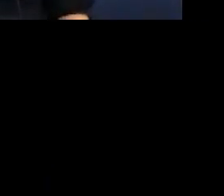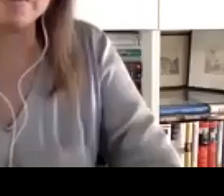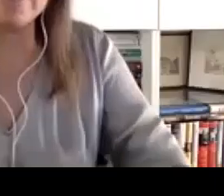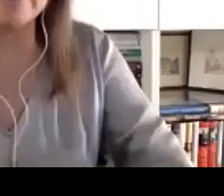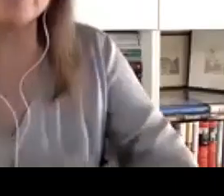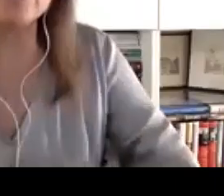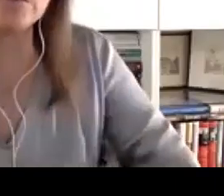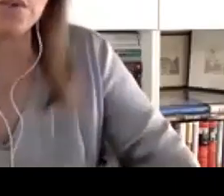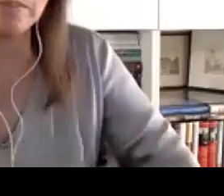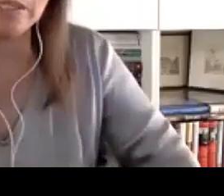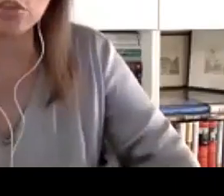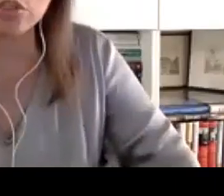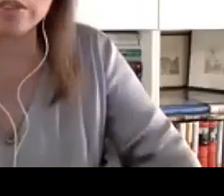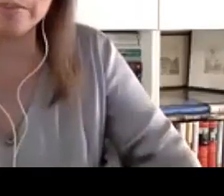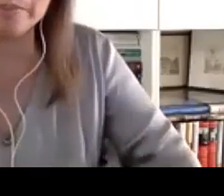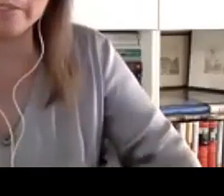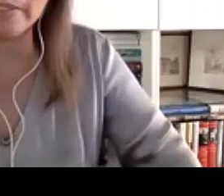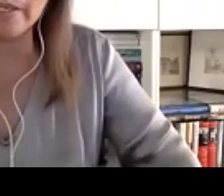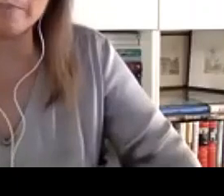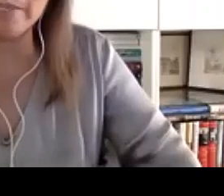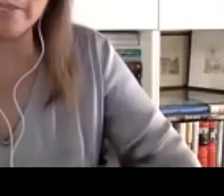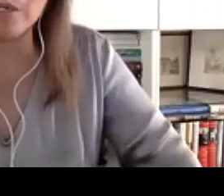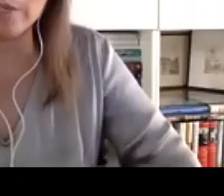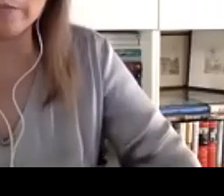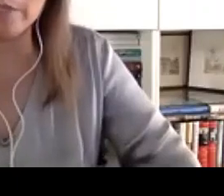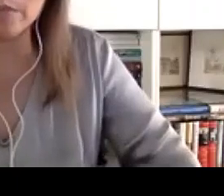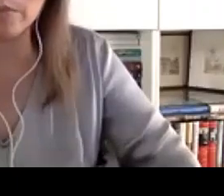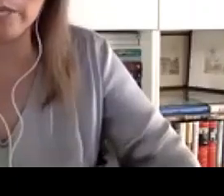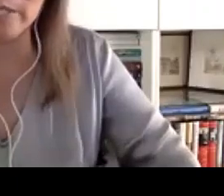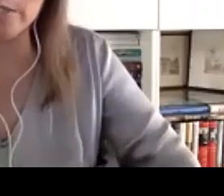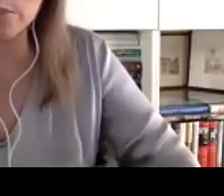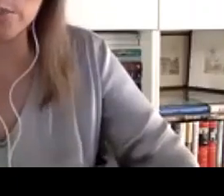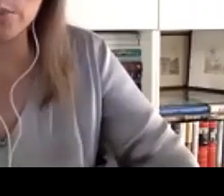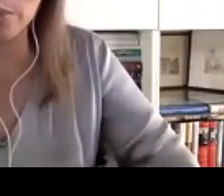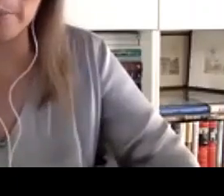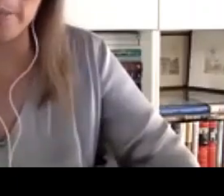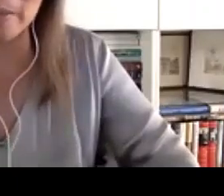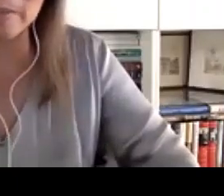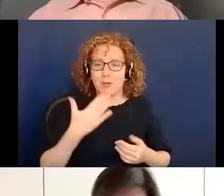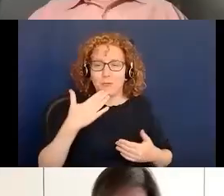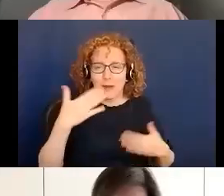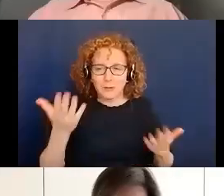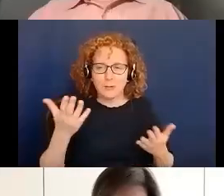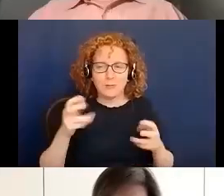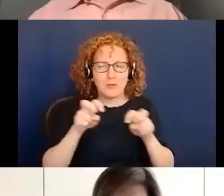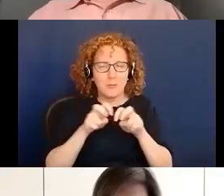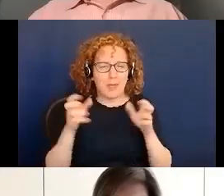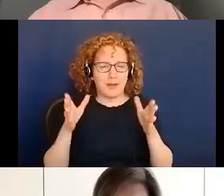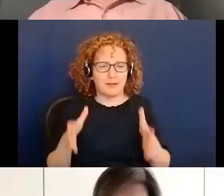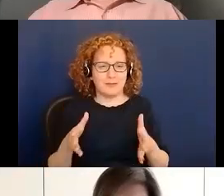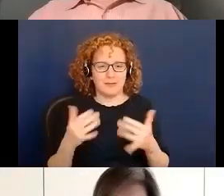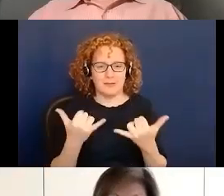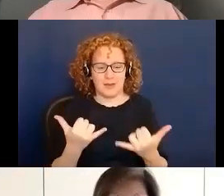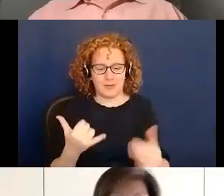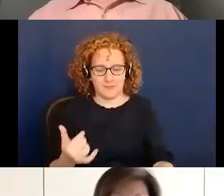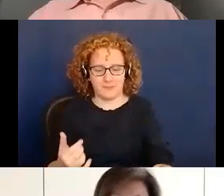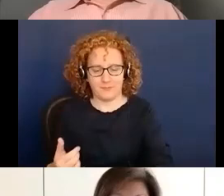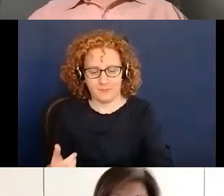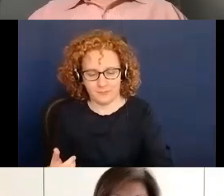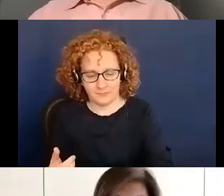thank you so much again my heartfelt gratitude to our panelists today Jeff, Adria, Cindy,